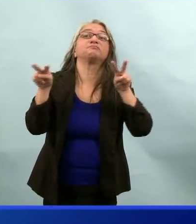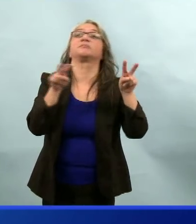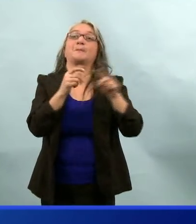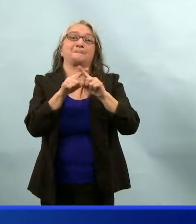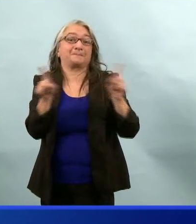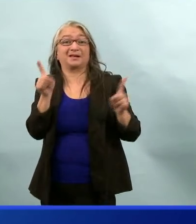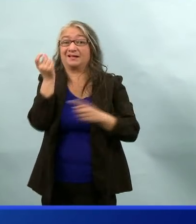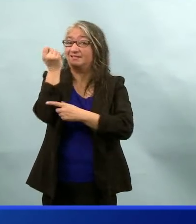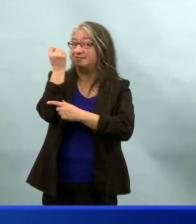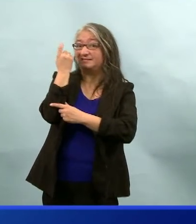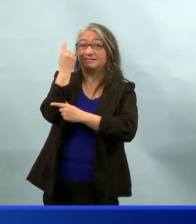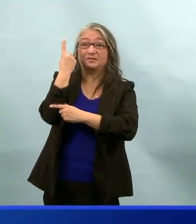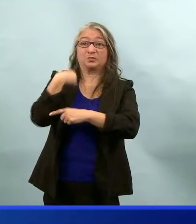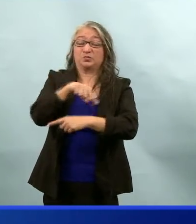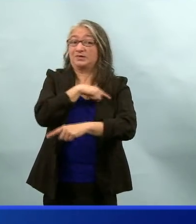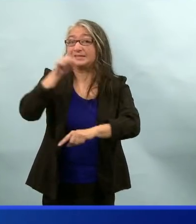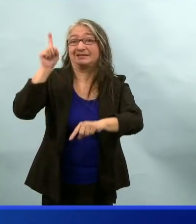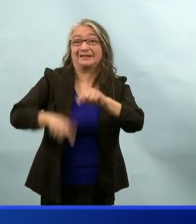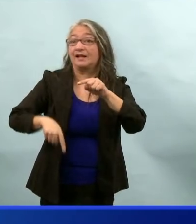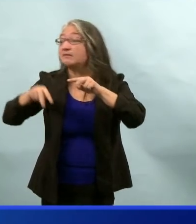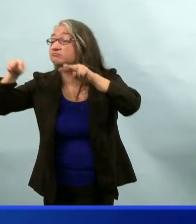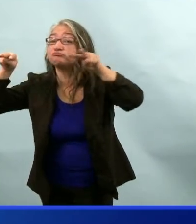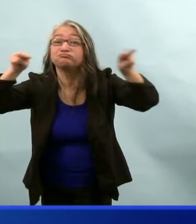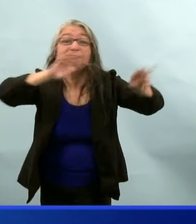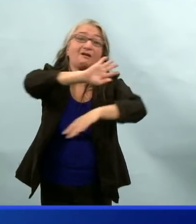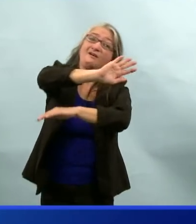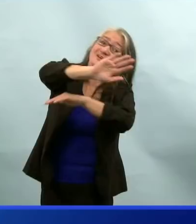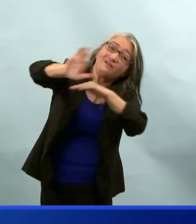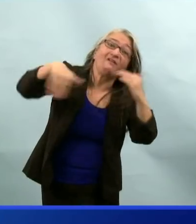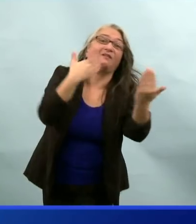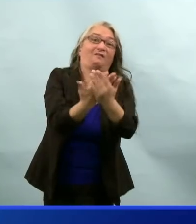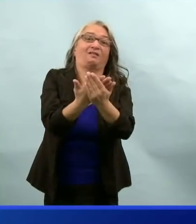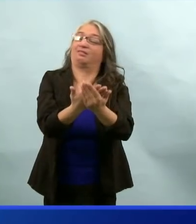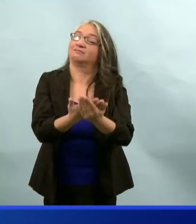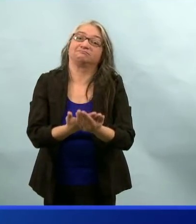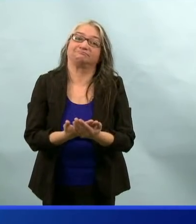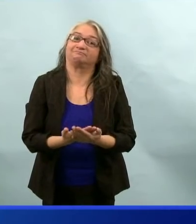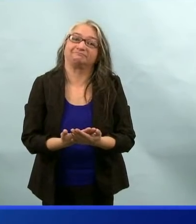that as well but this jurisdiction manitoba on the enforcement side is much more active